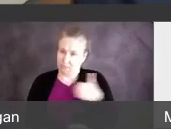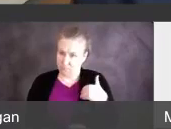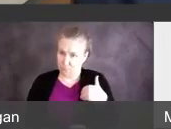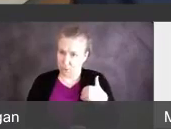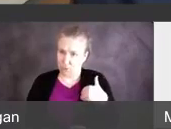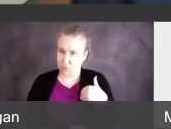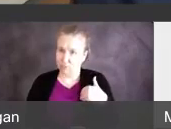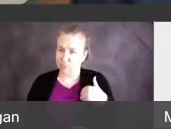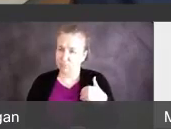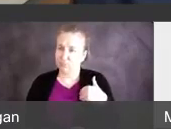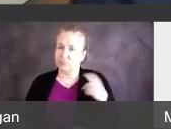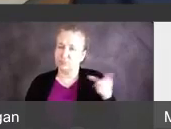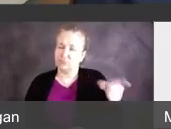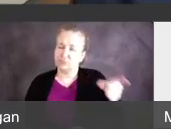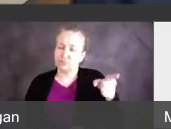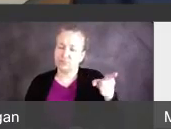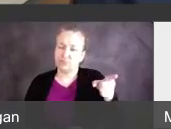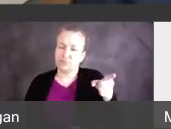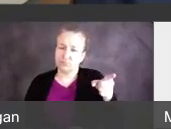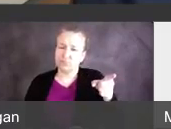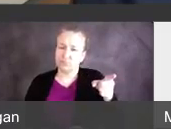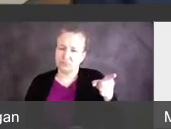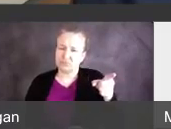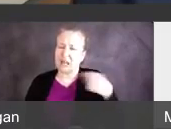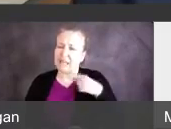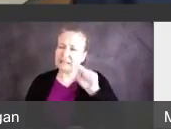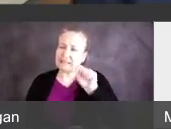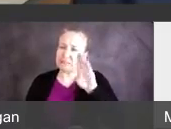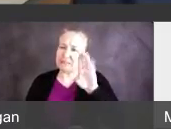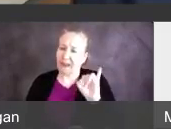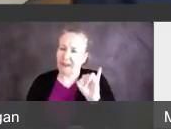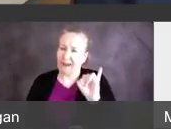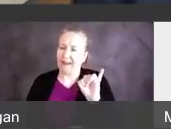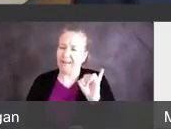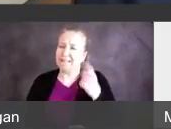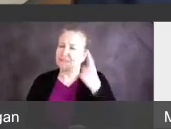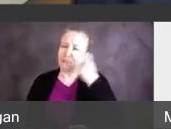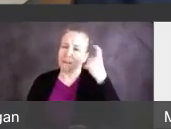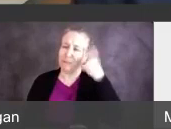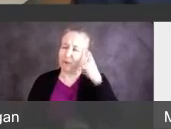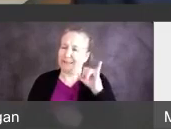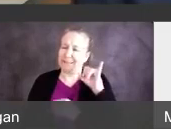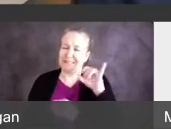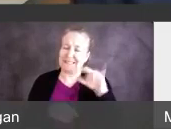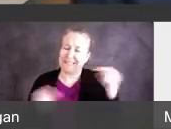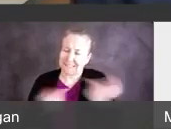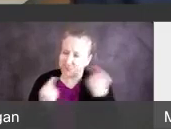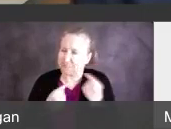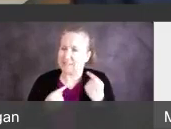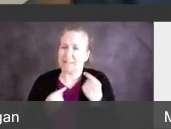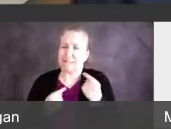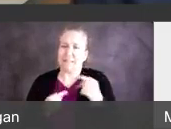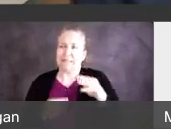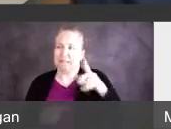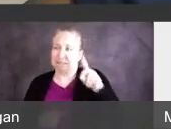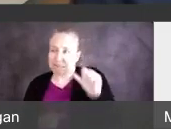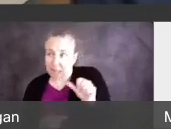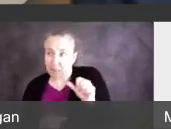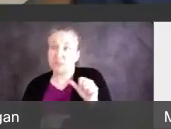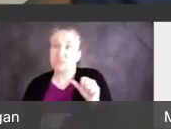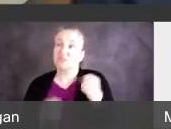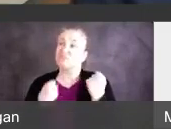suffered a traumatic brain injury and is disabled, cannot get to a mass vaccination site. What should